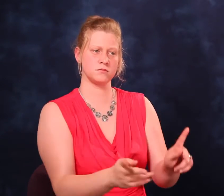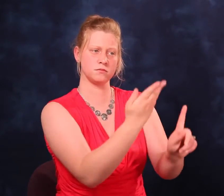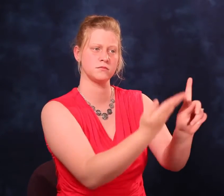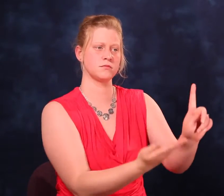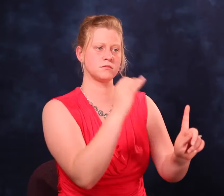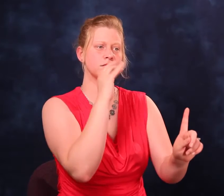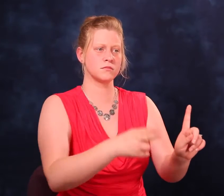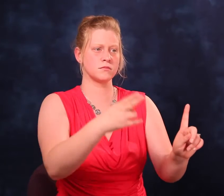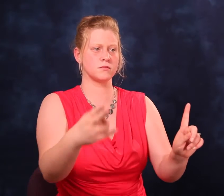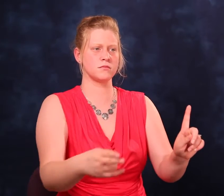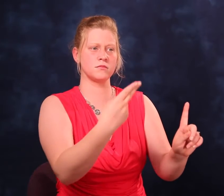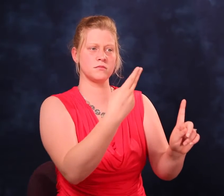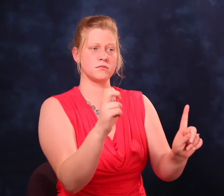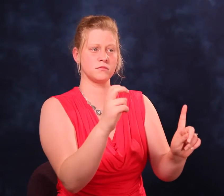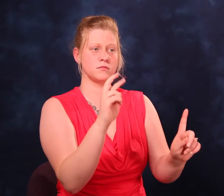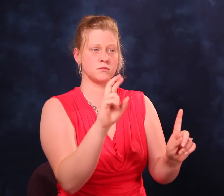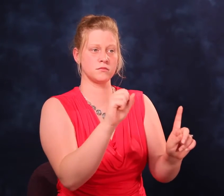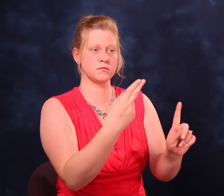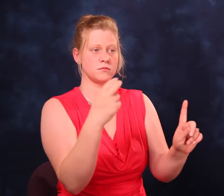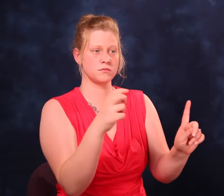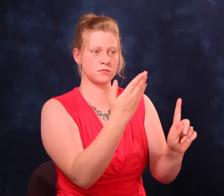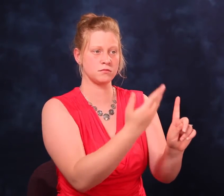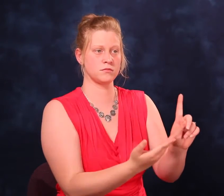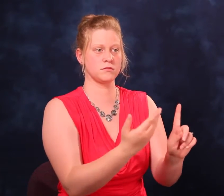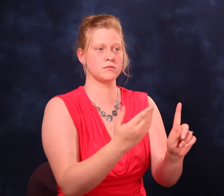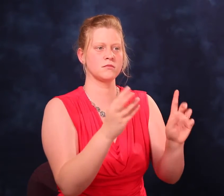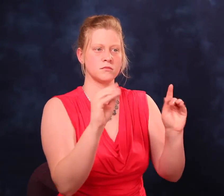If the person is hard of hearing, he or she